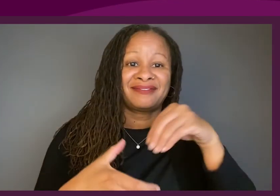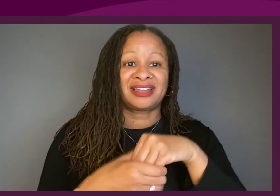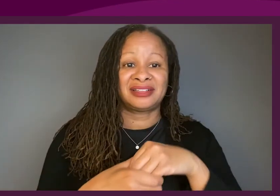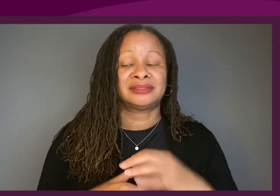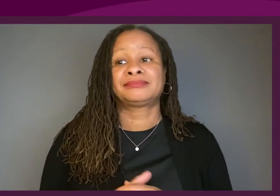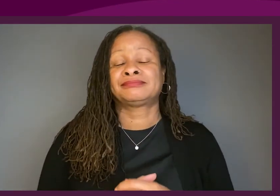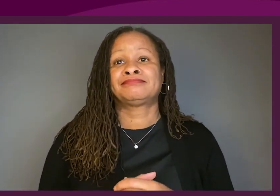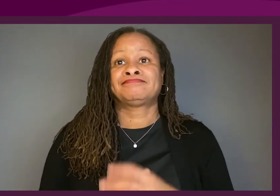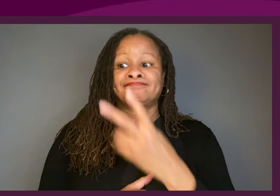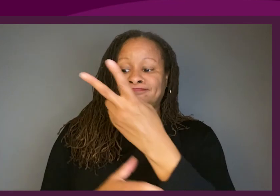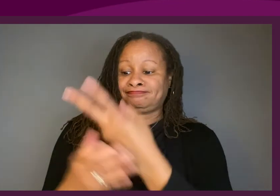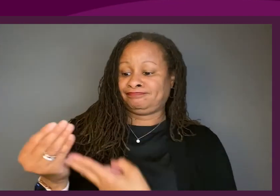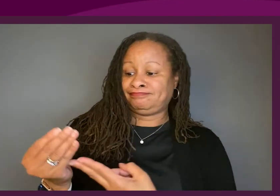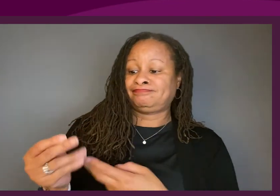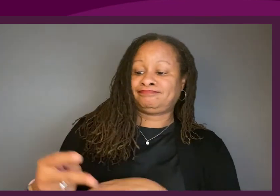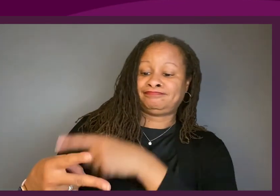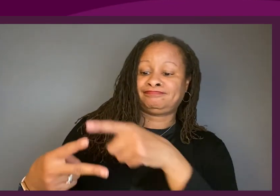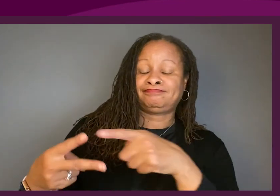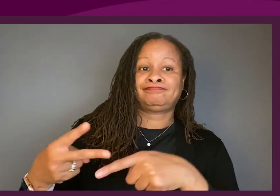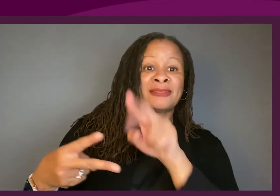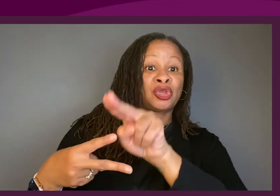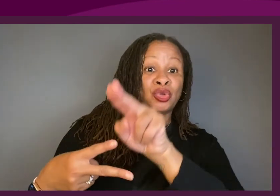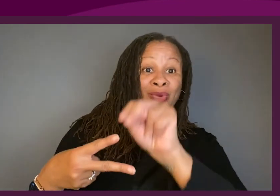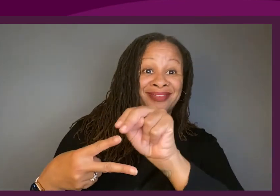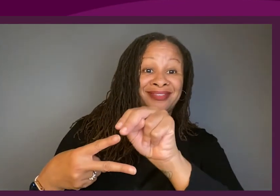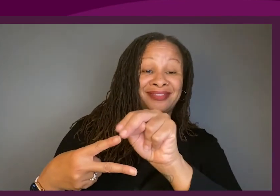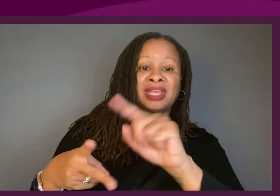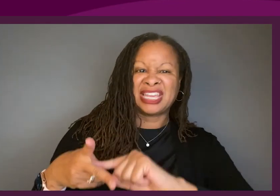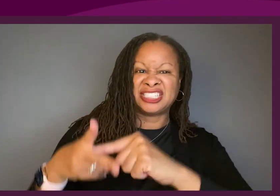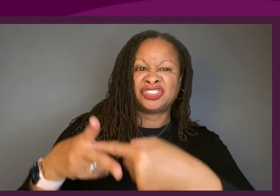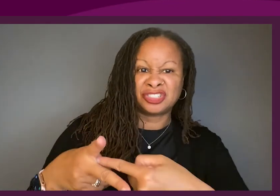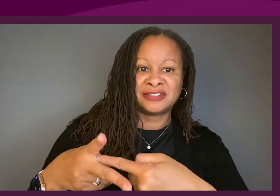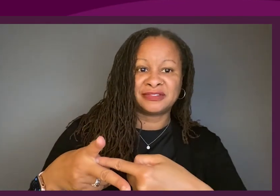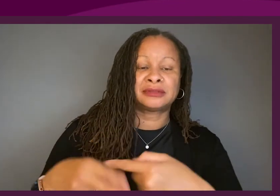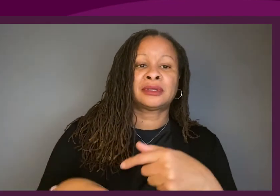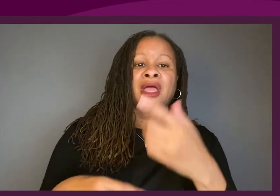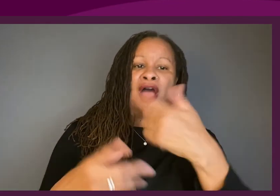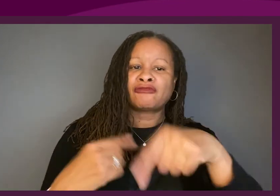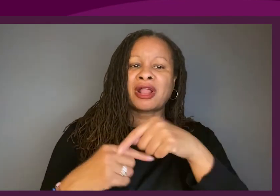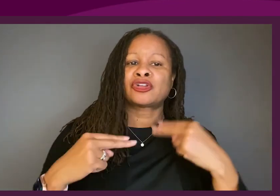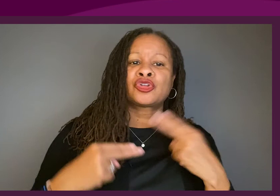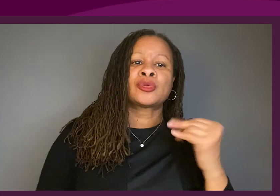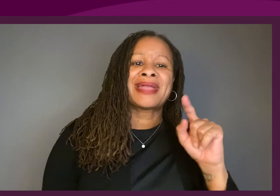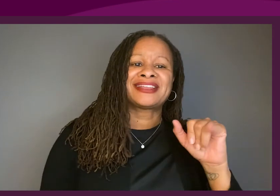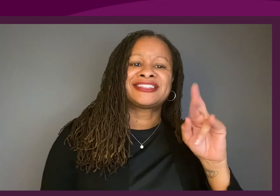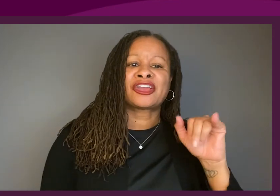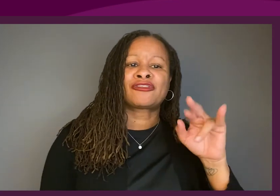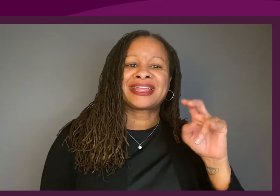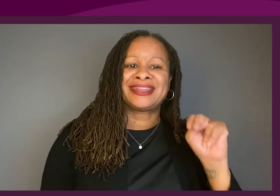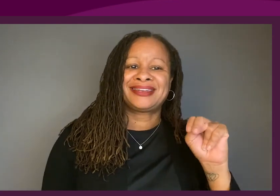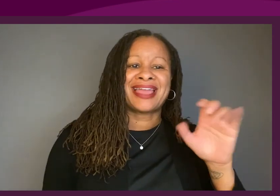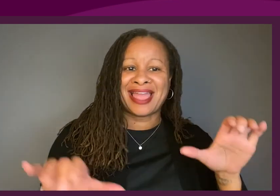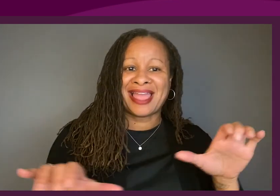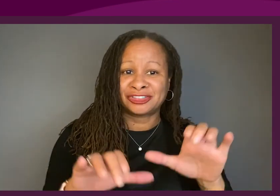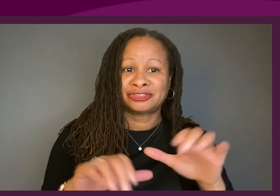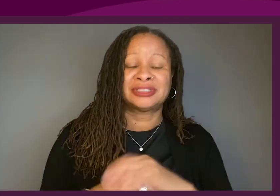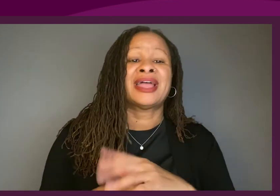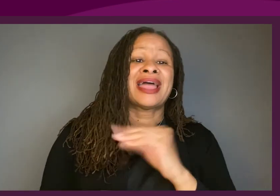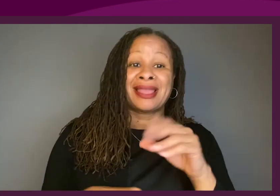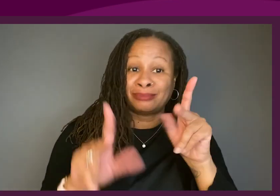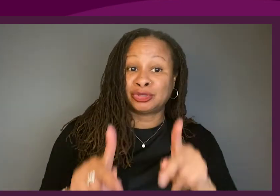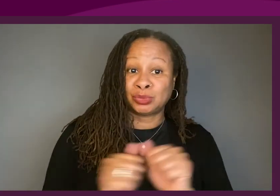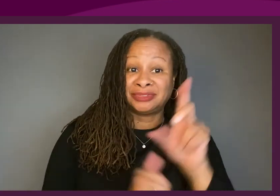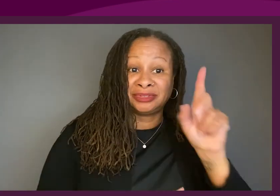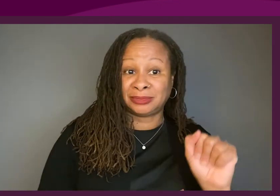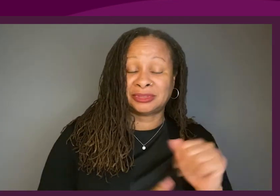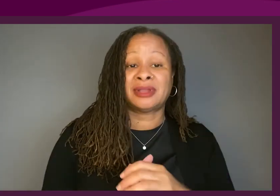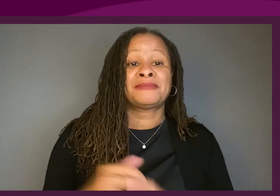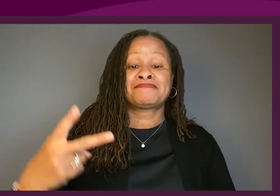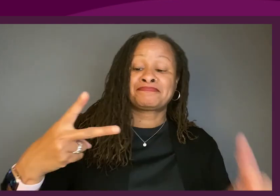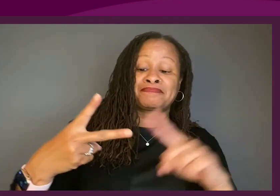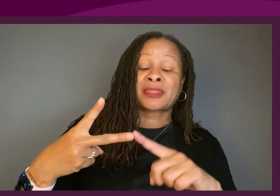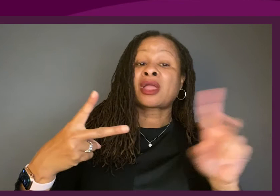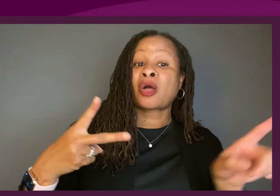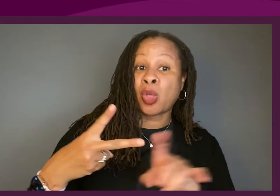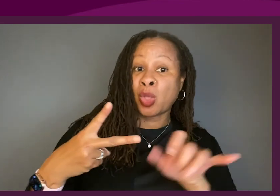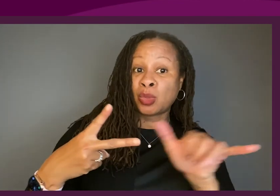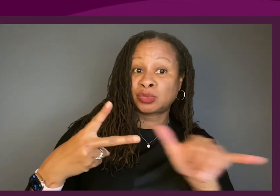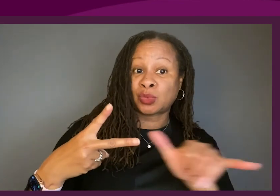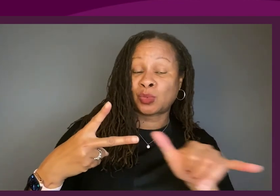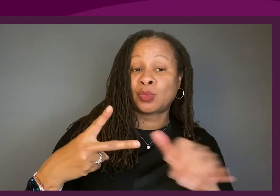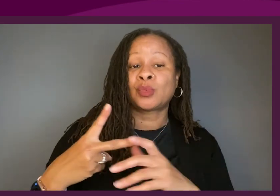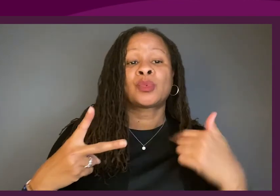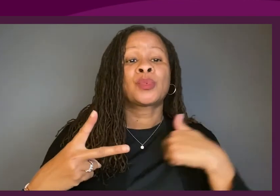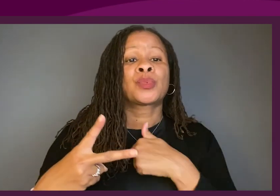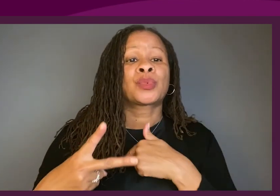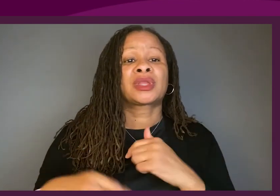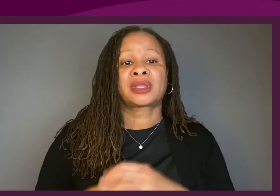We are excited to be leading efforts to bring Disabled Persons Organizations, DPOs, Organizations